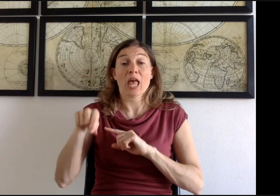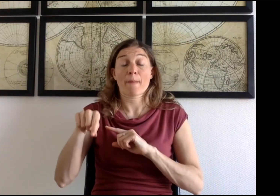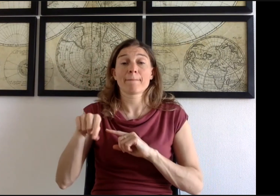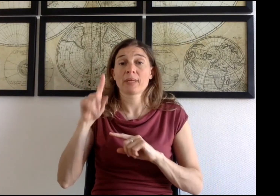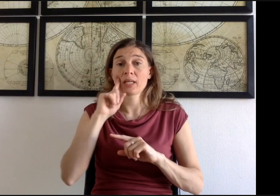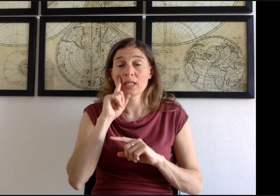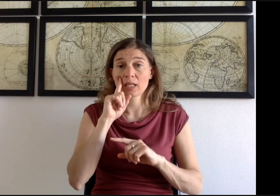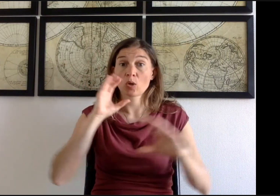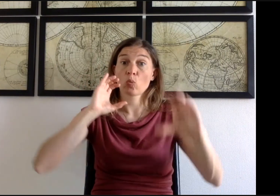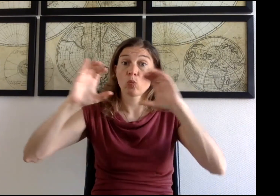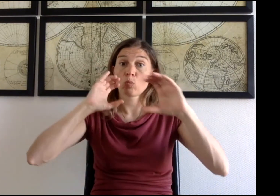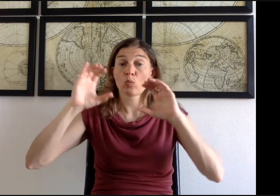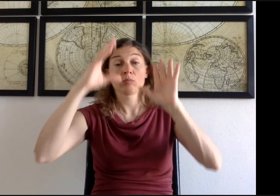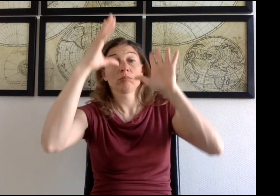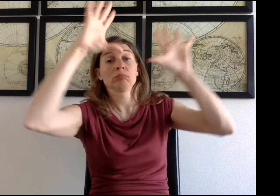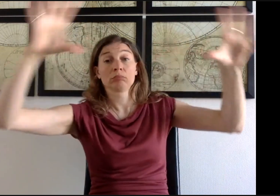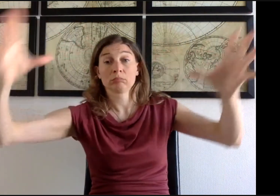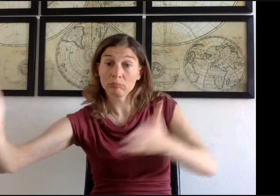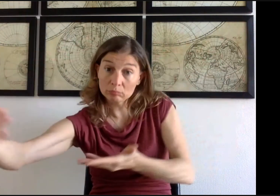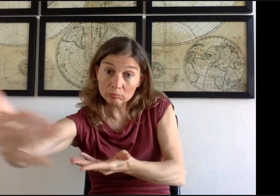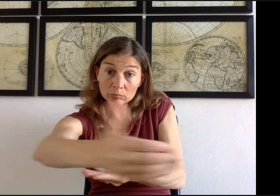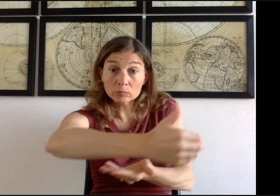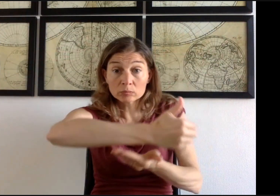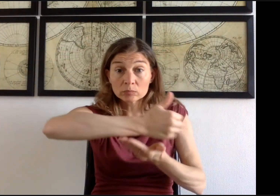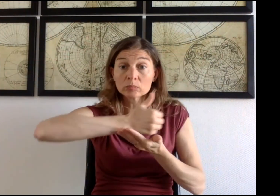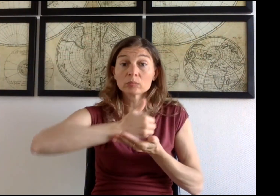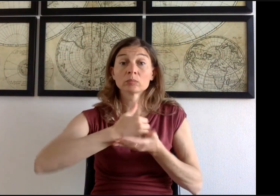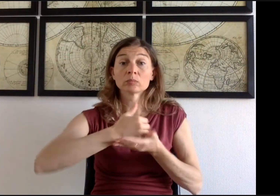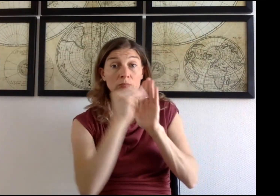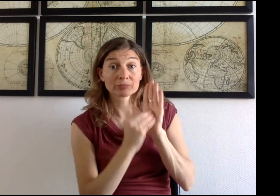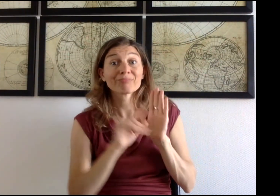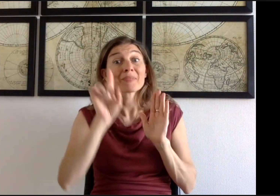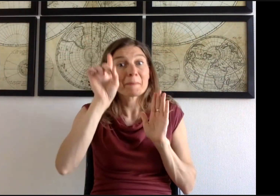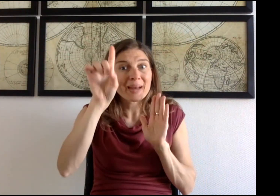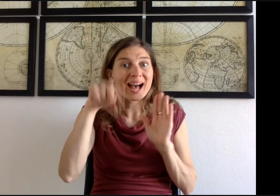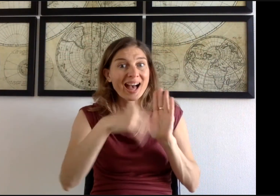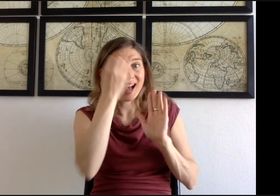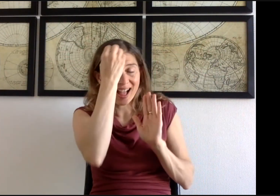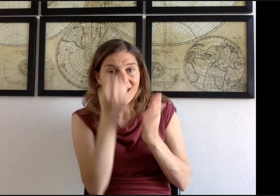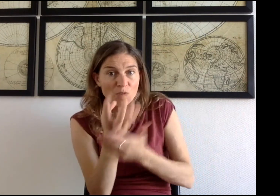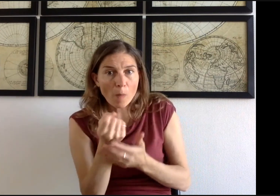they are in all in accessible format including, for example,